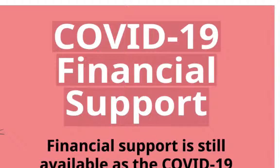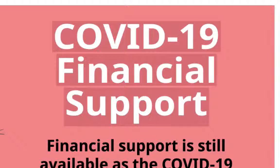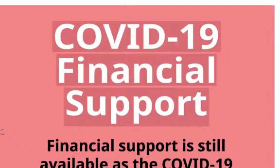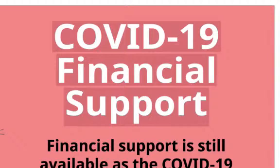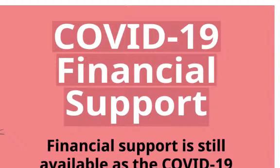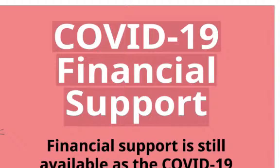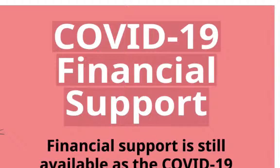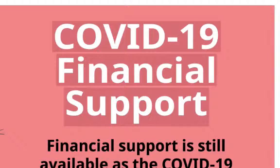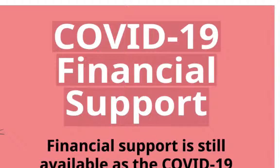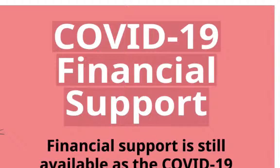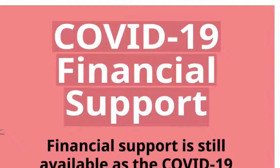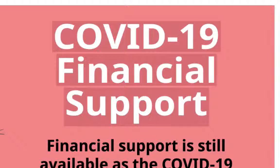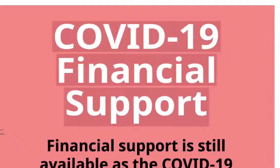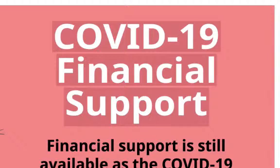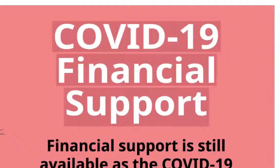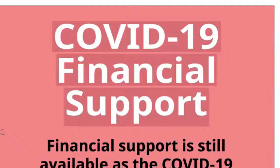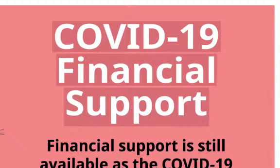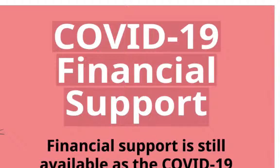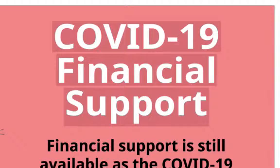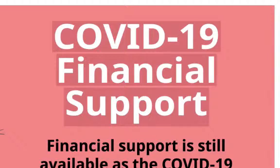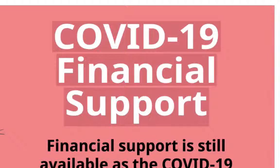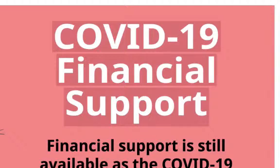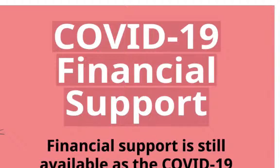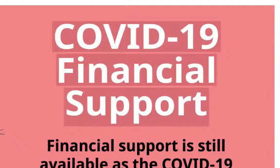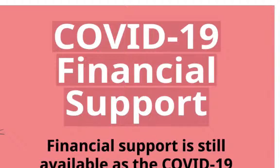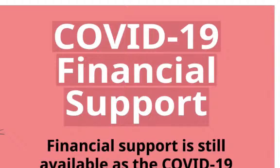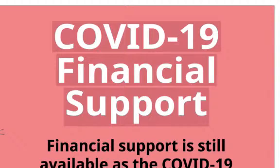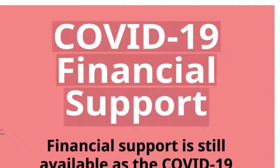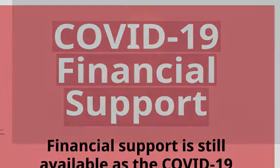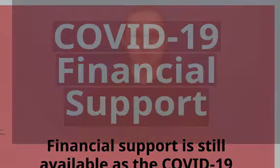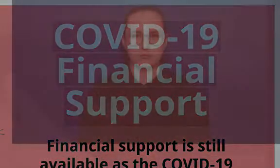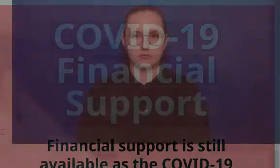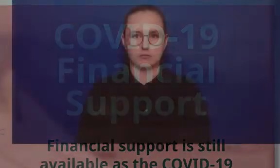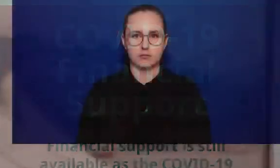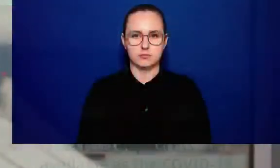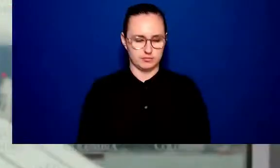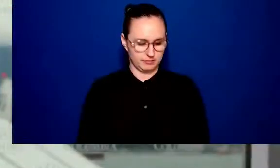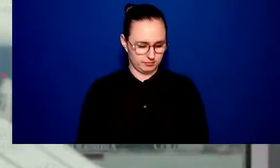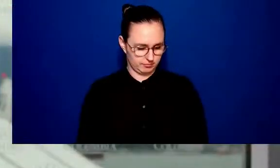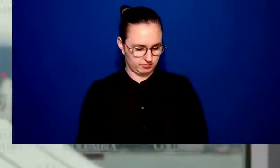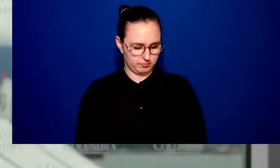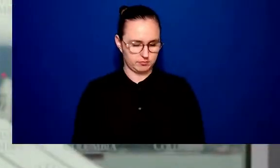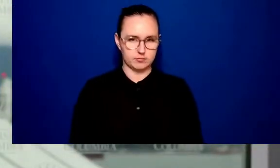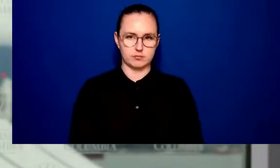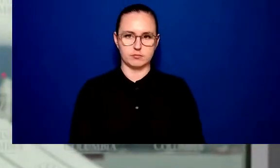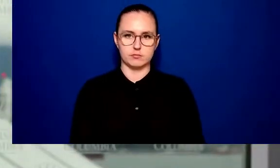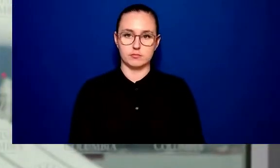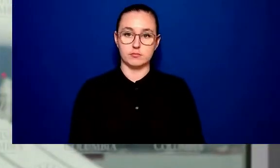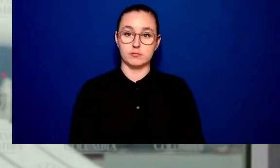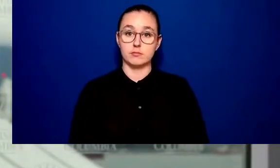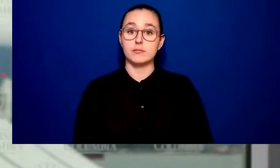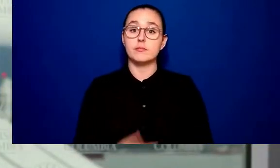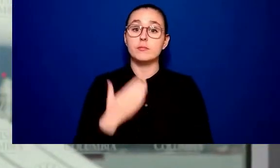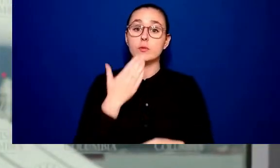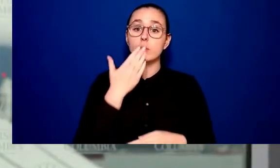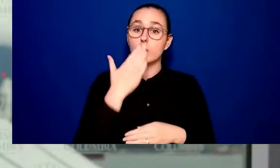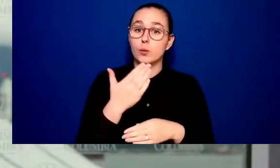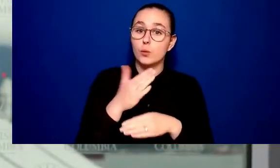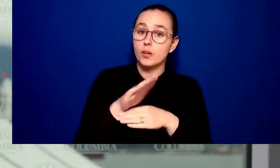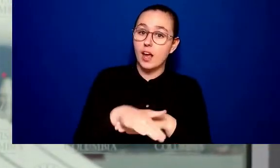Acceptance. Good afternoon. My